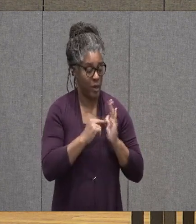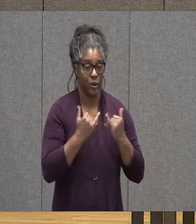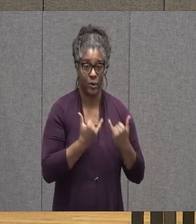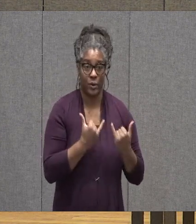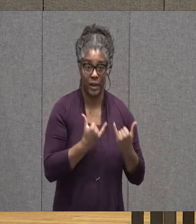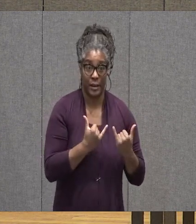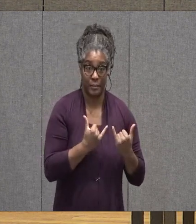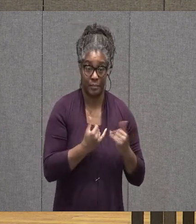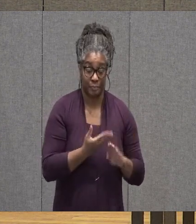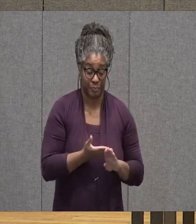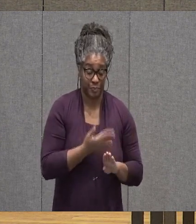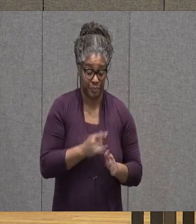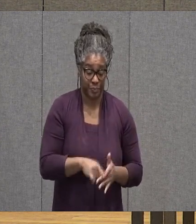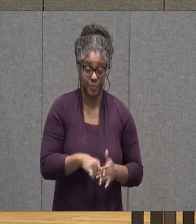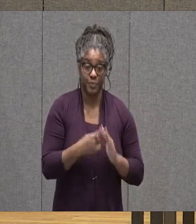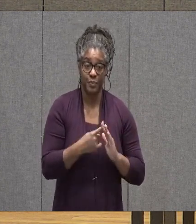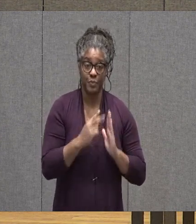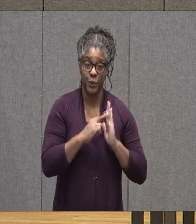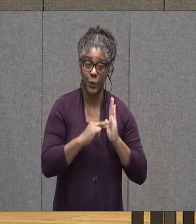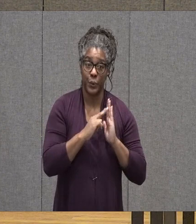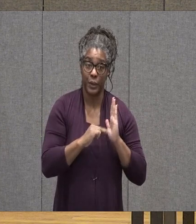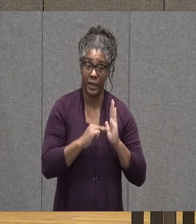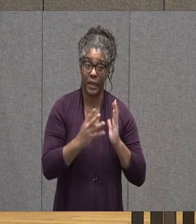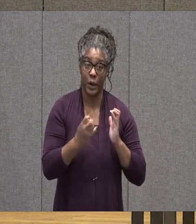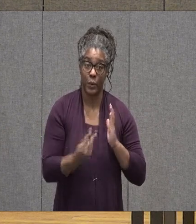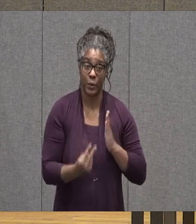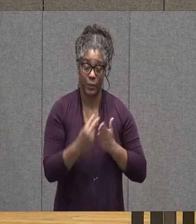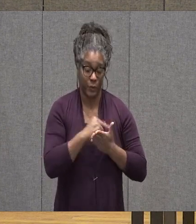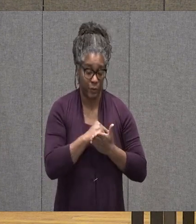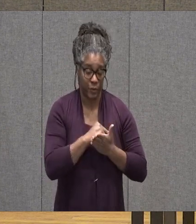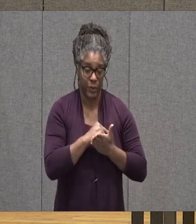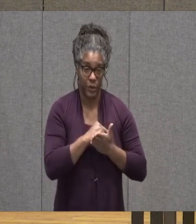I just want to do a quick review and remind everybody of all the things